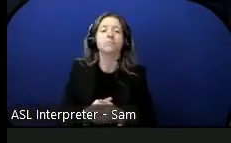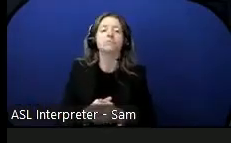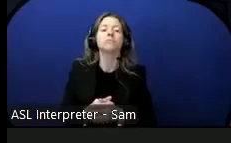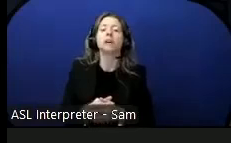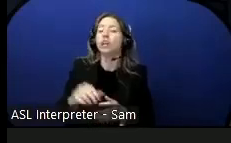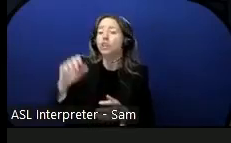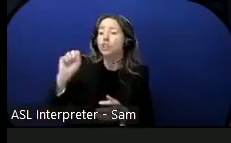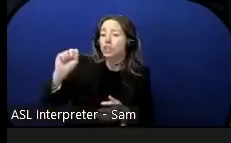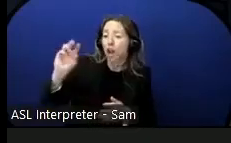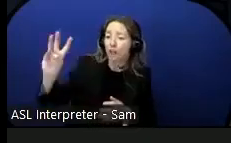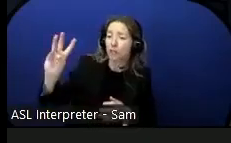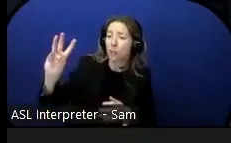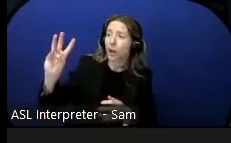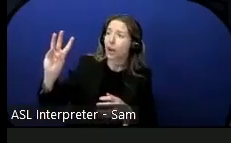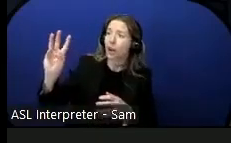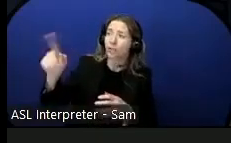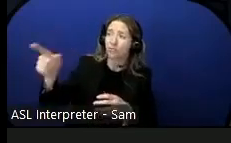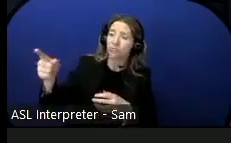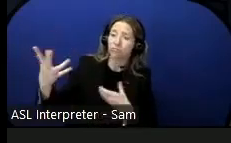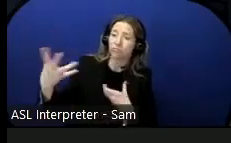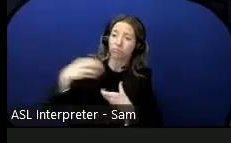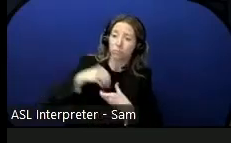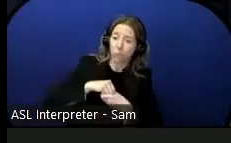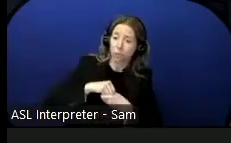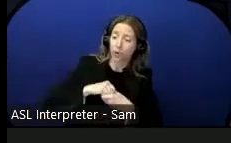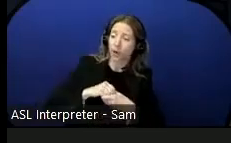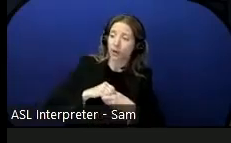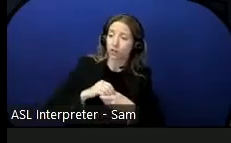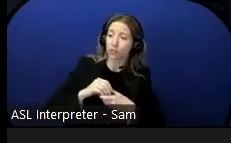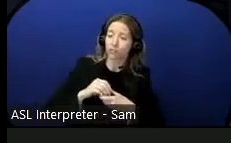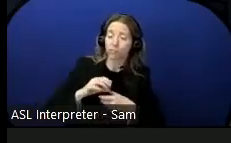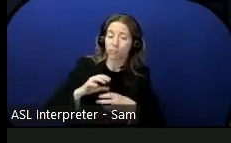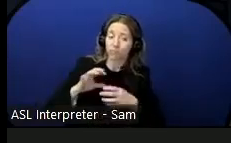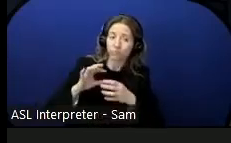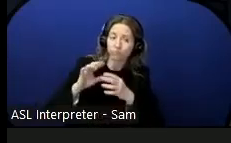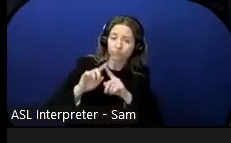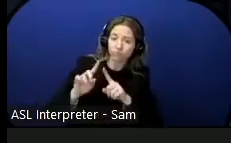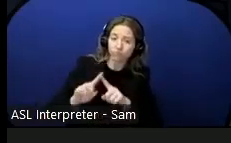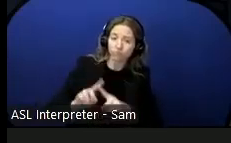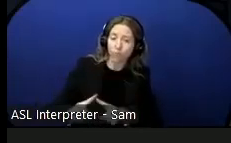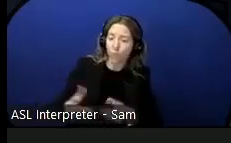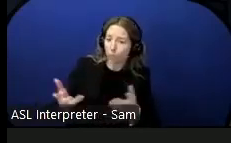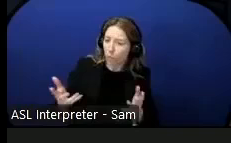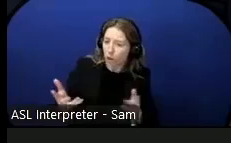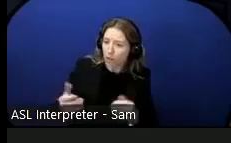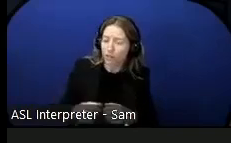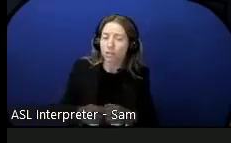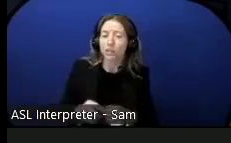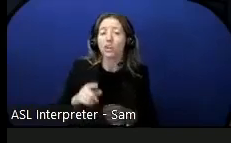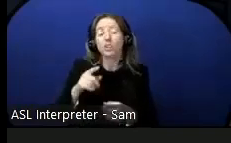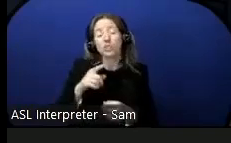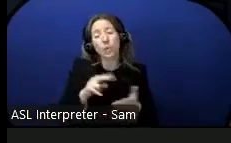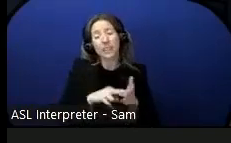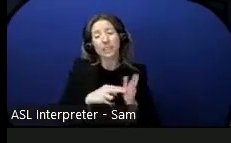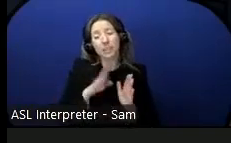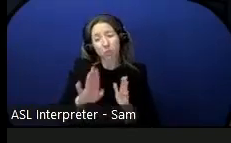this applies to both what you use in internally and what you contract out. Third party vendors are your responsibility